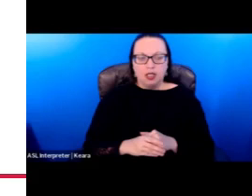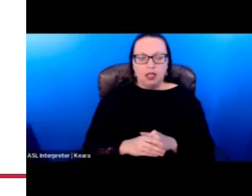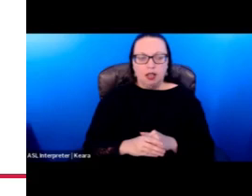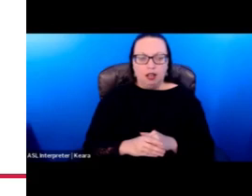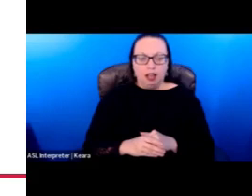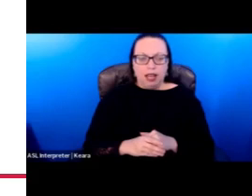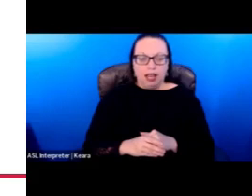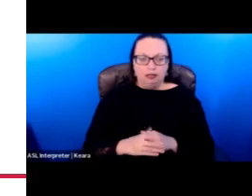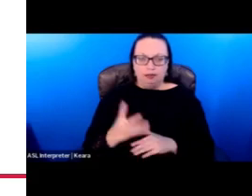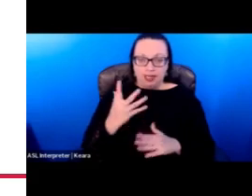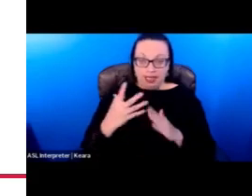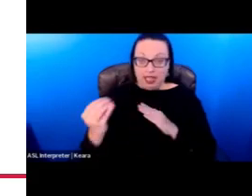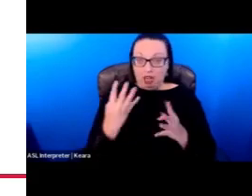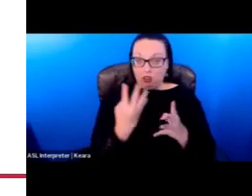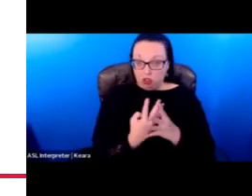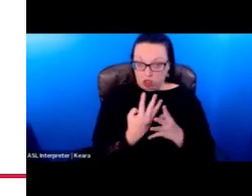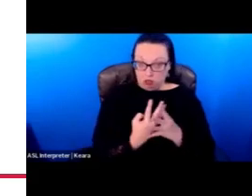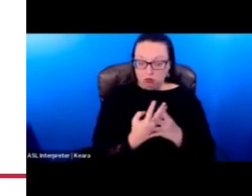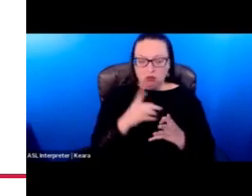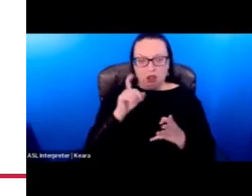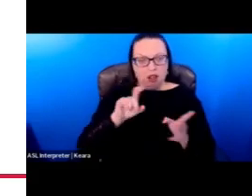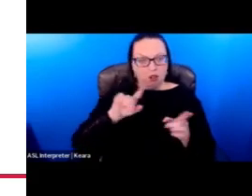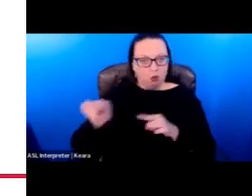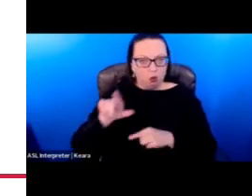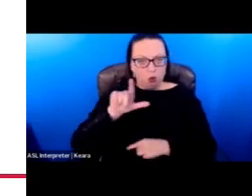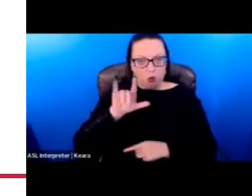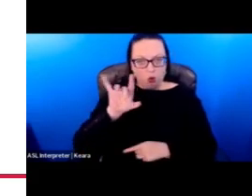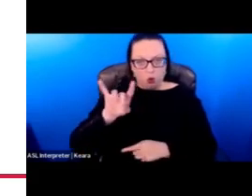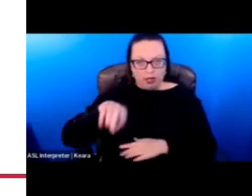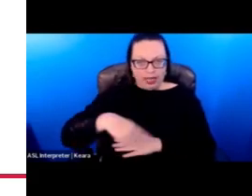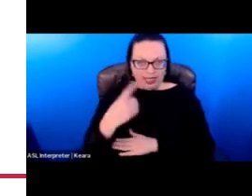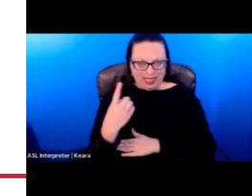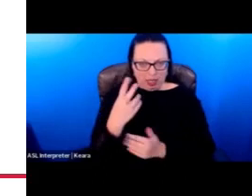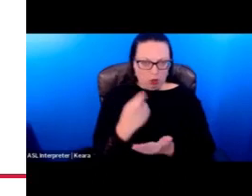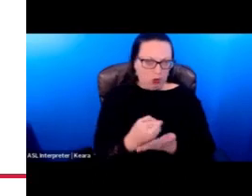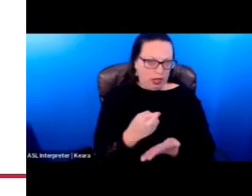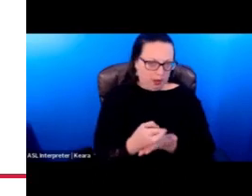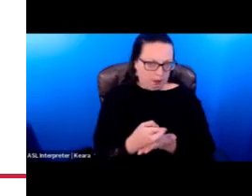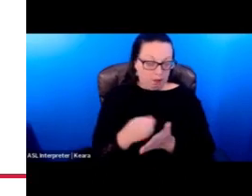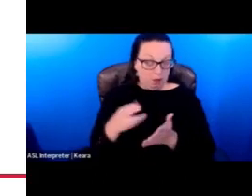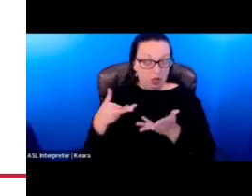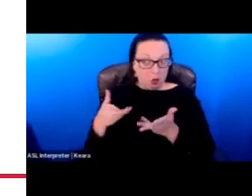incarceration was attending a 28 day rehab, where they let me leave to go to work during the day, but I spent the nights and